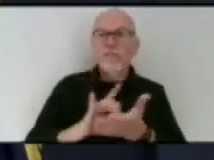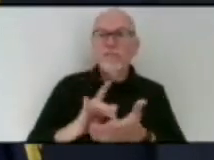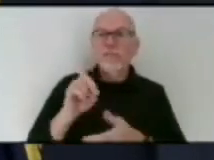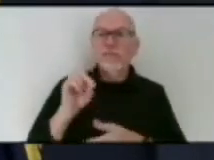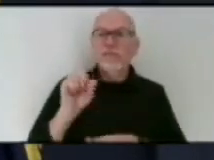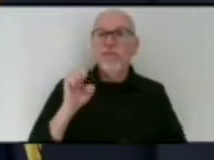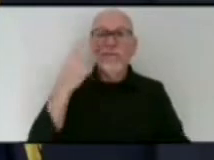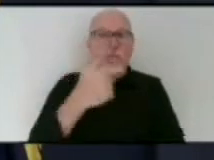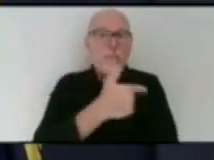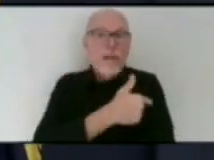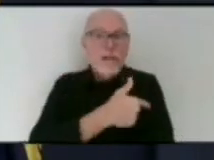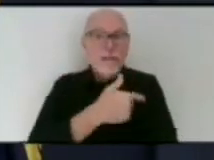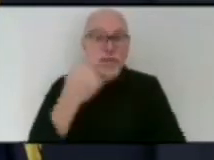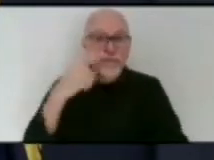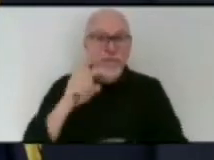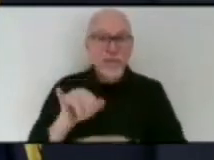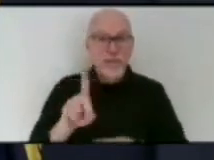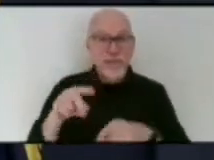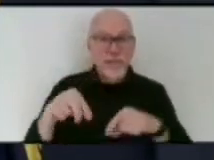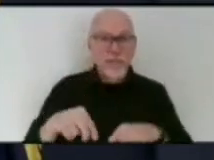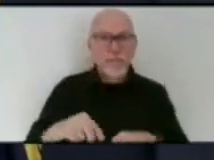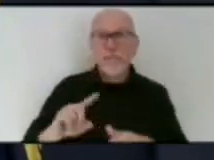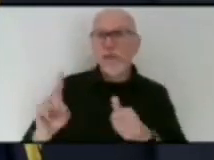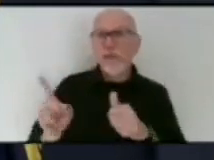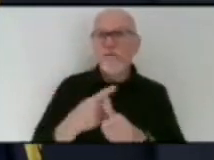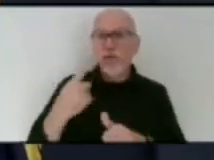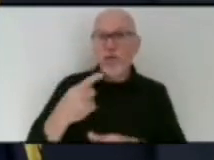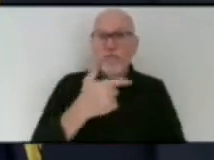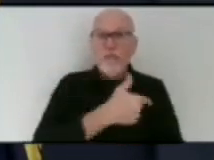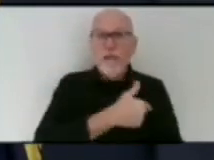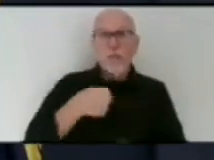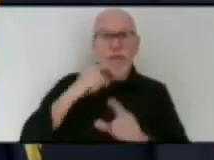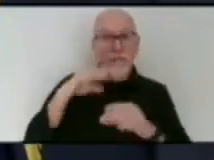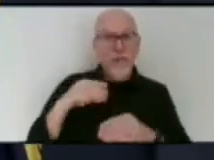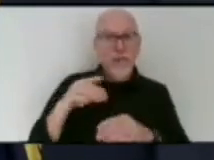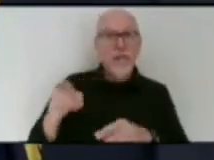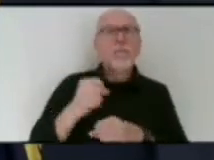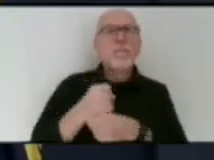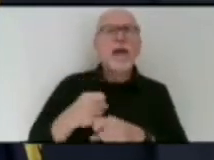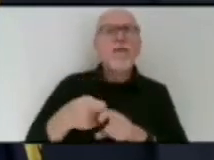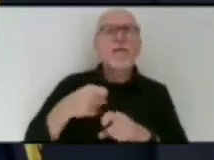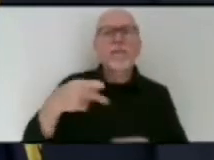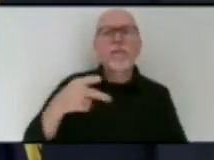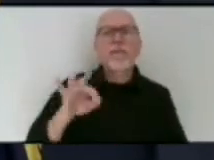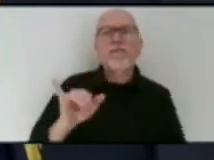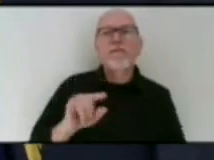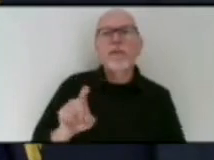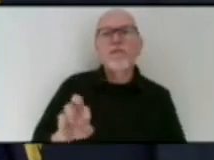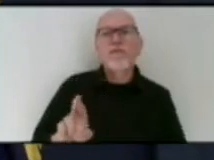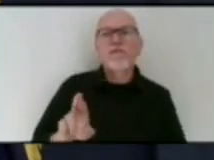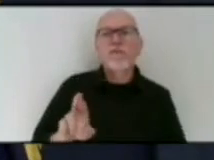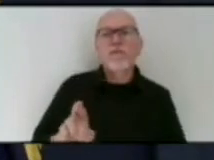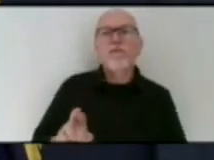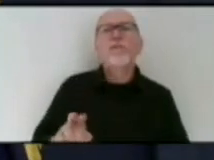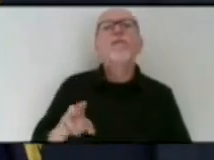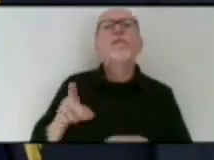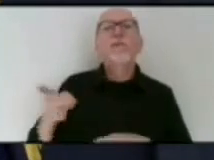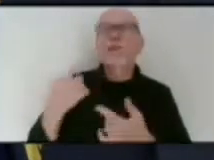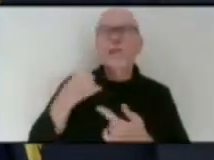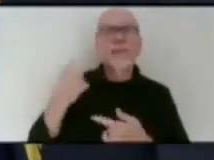in Indiana. The first vaccine we expect to receive is being made by Pfizer. And earlier this week they reported that they may submit for an emergency use